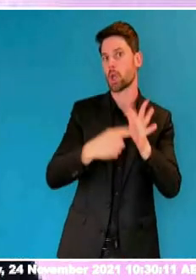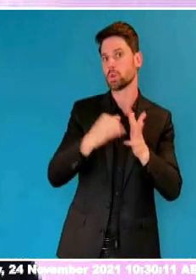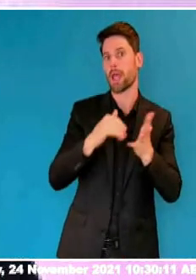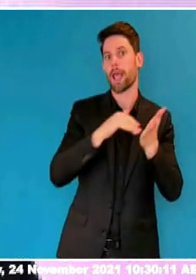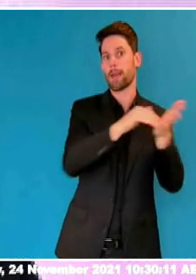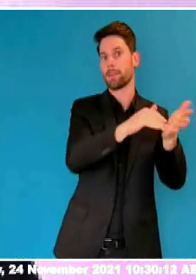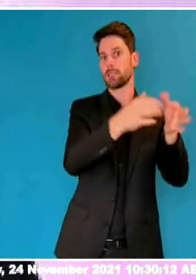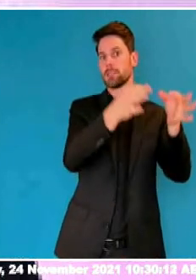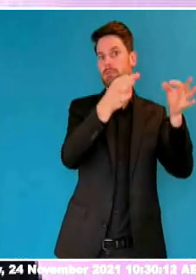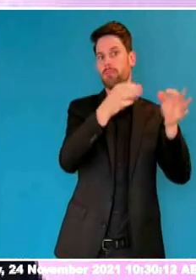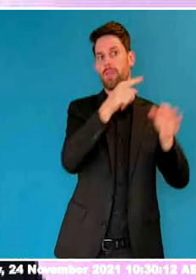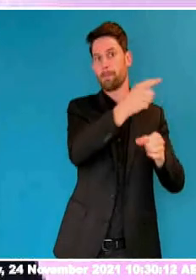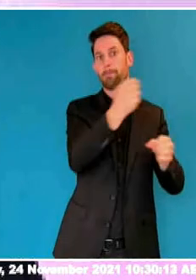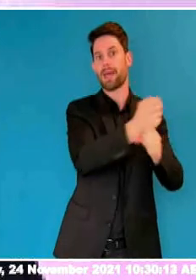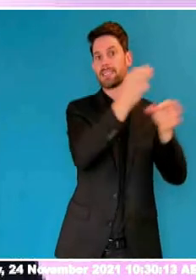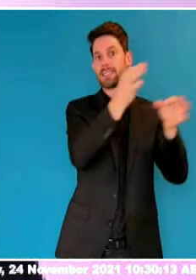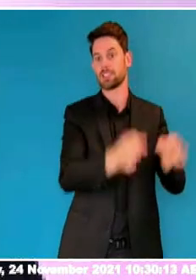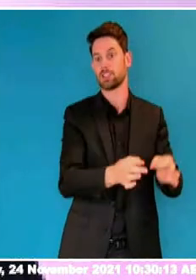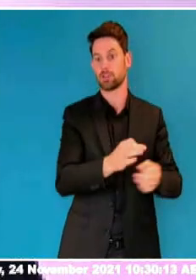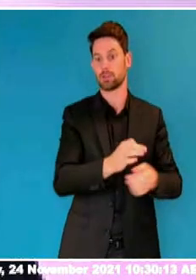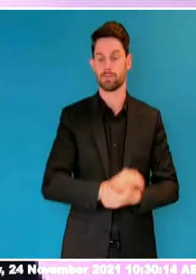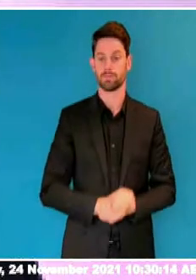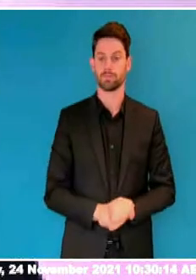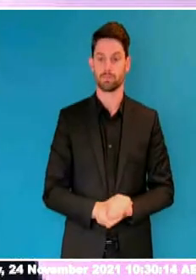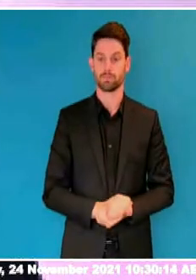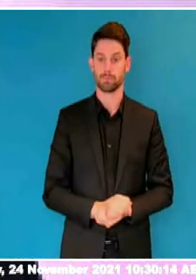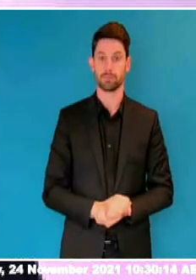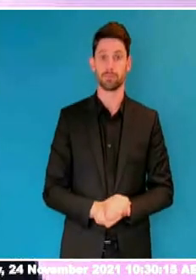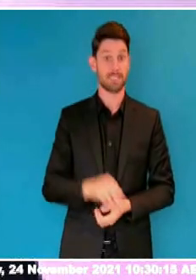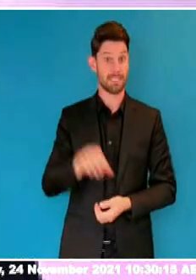There is a process that the team follows, yes.